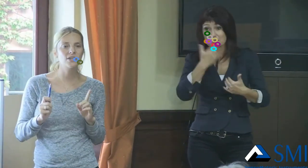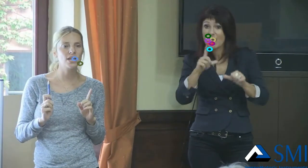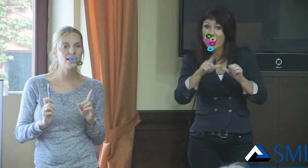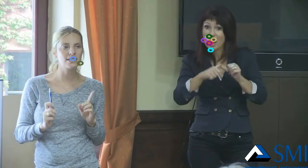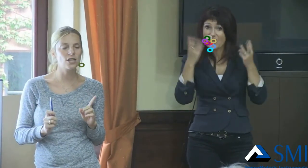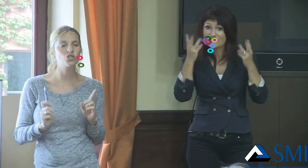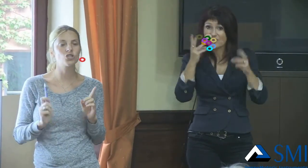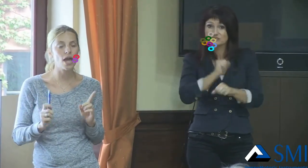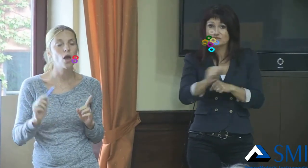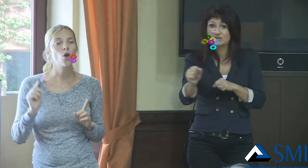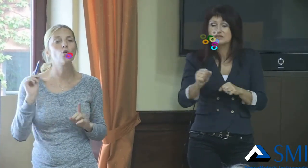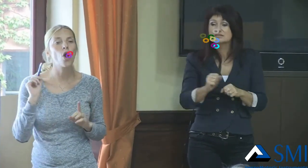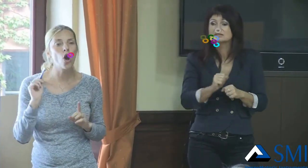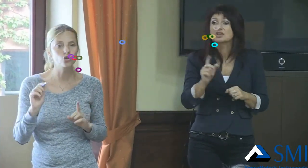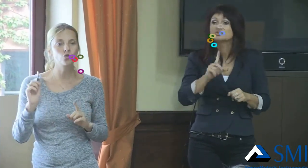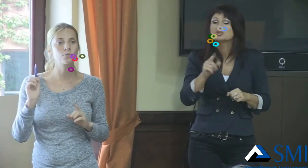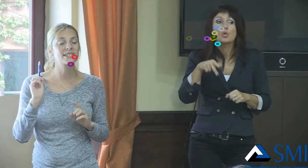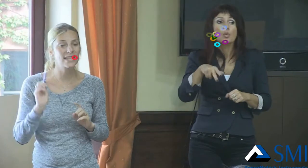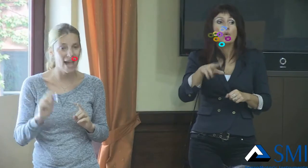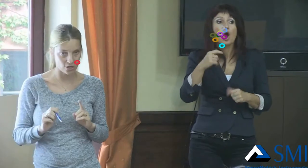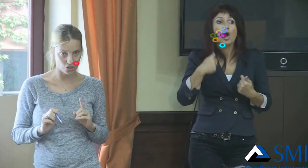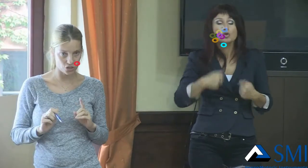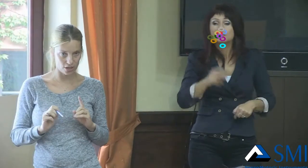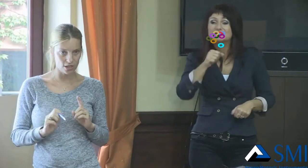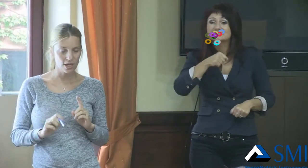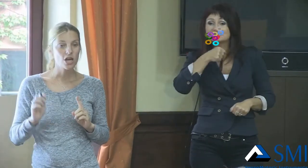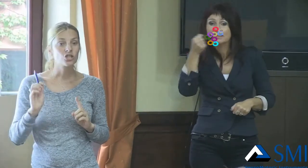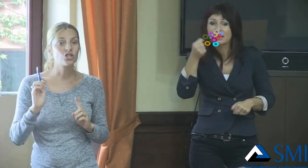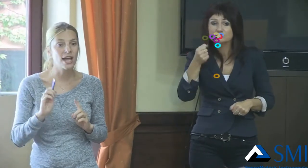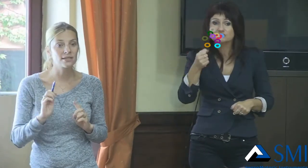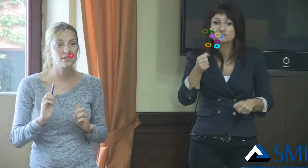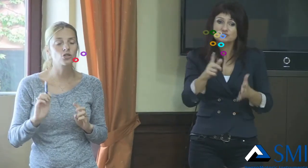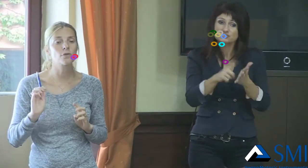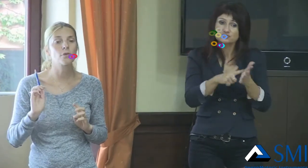His behaviour can be classified on the border between hearing and Deaf behaviour.